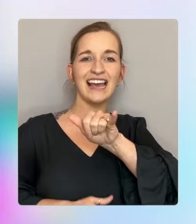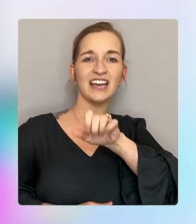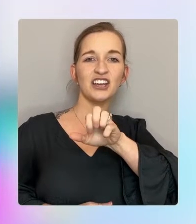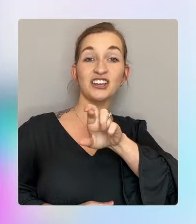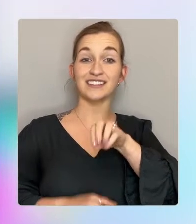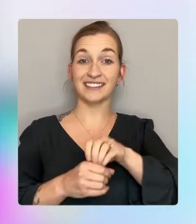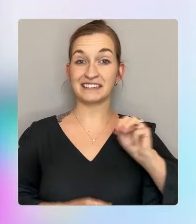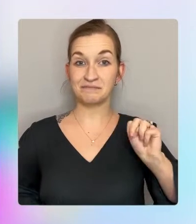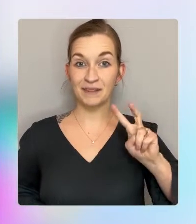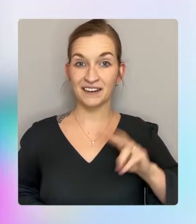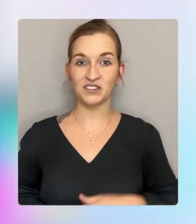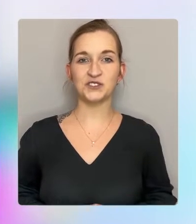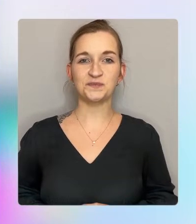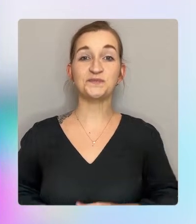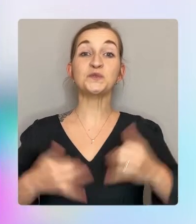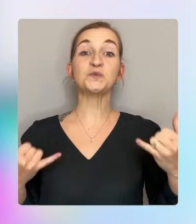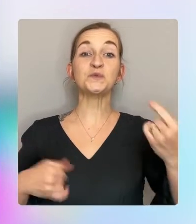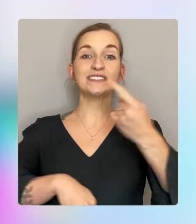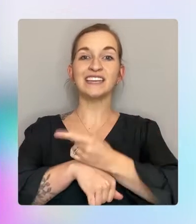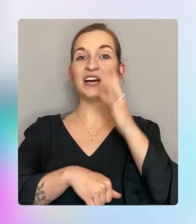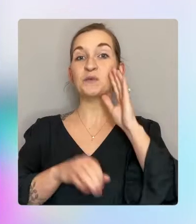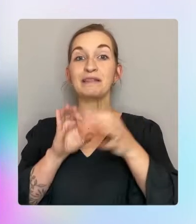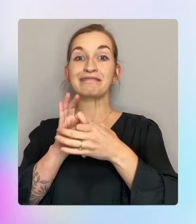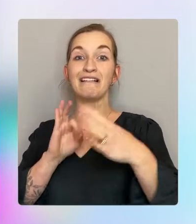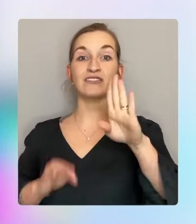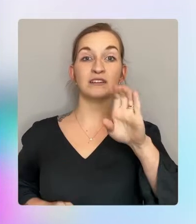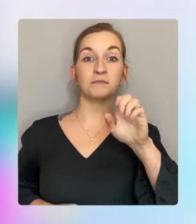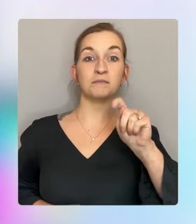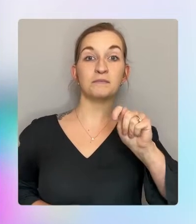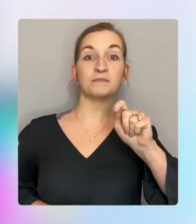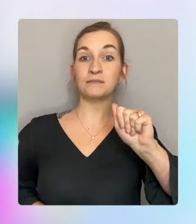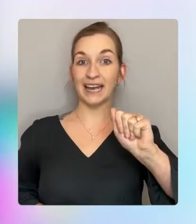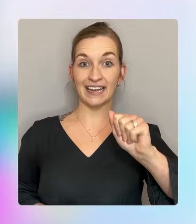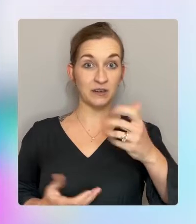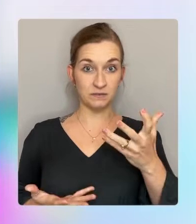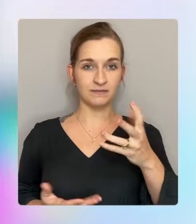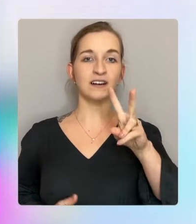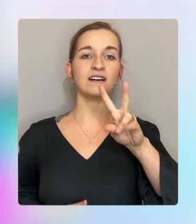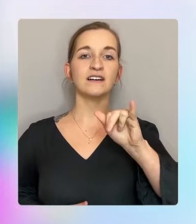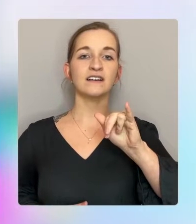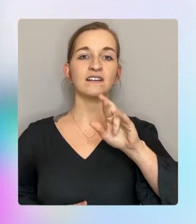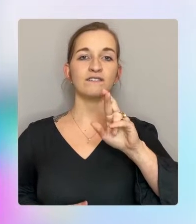for creating a new type of AR experience in Meta Spark Studio, virtual objects.